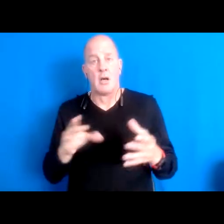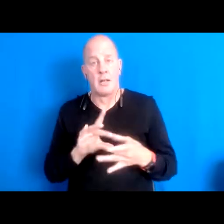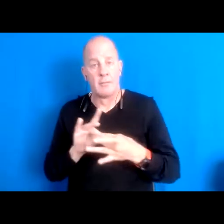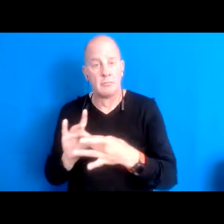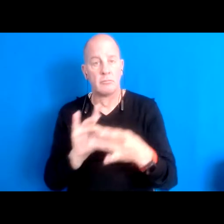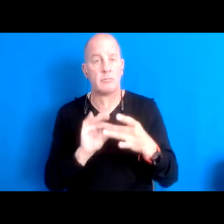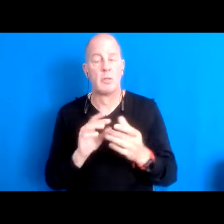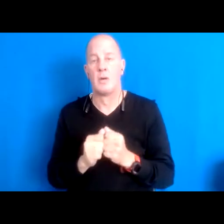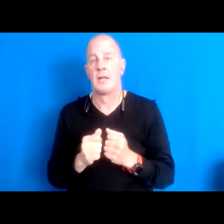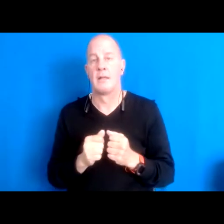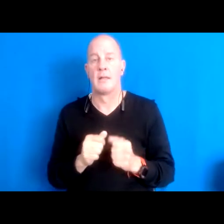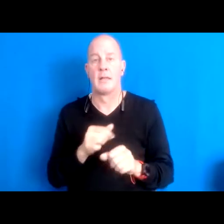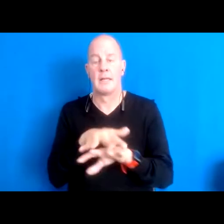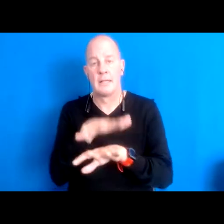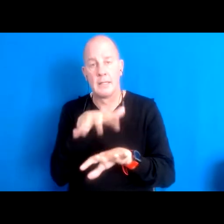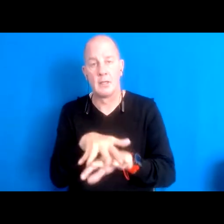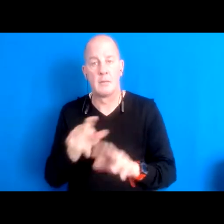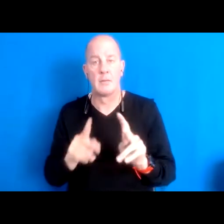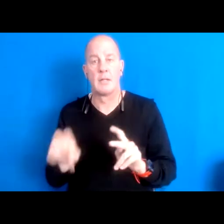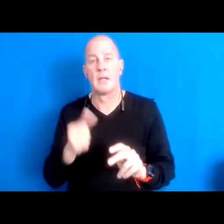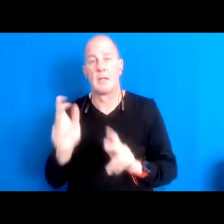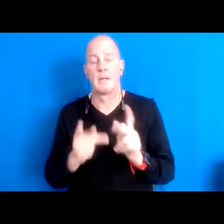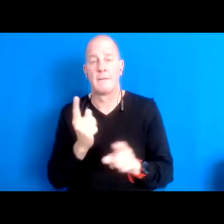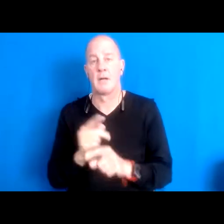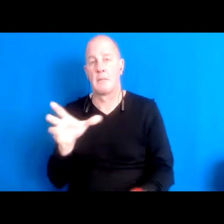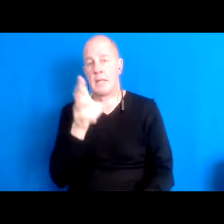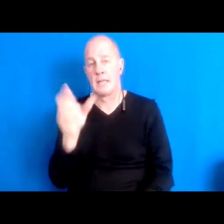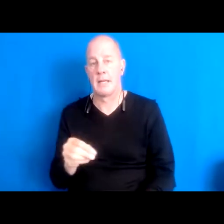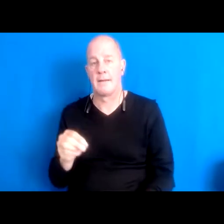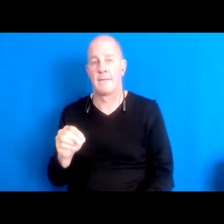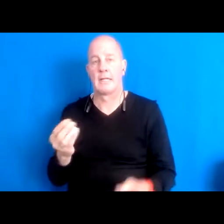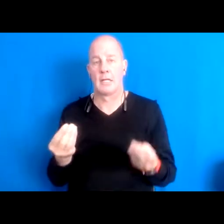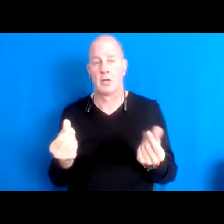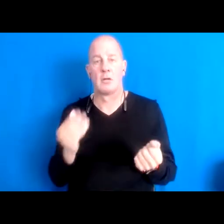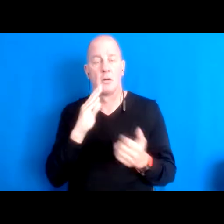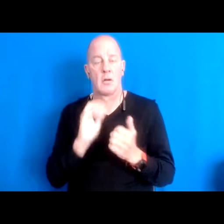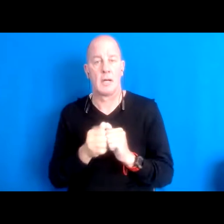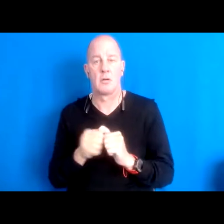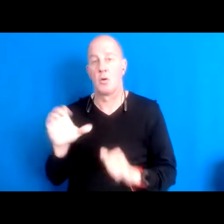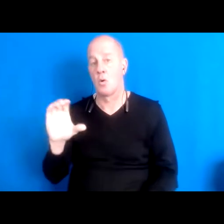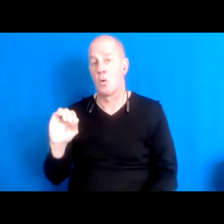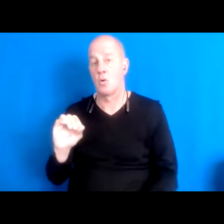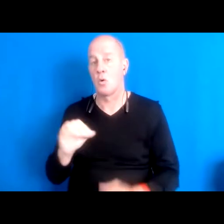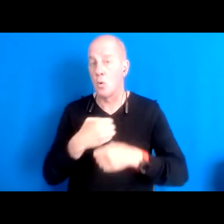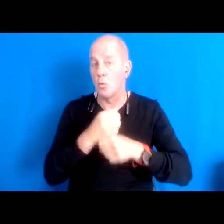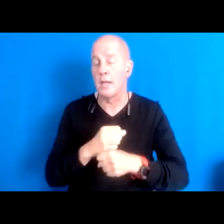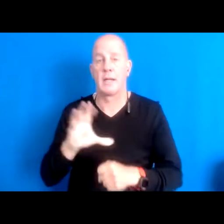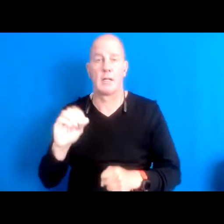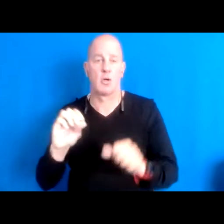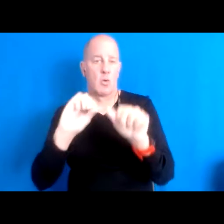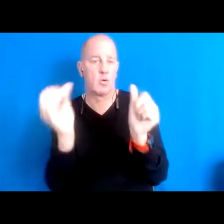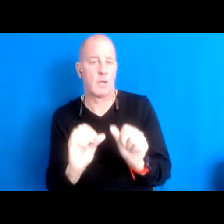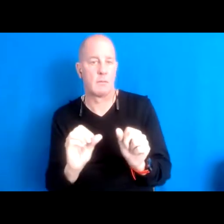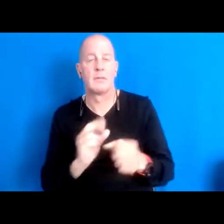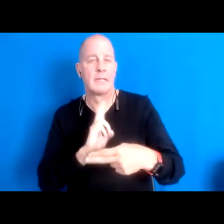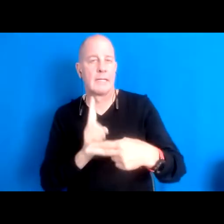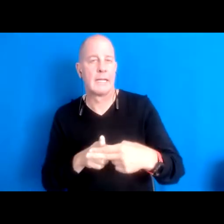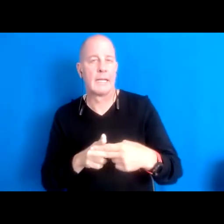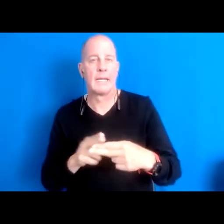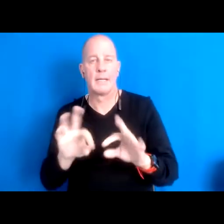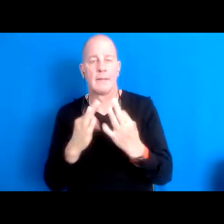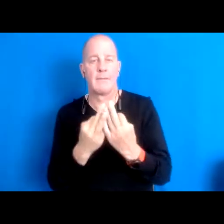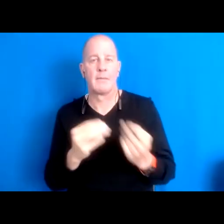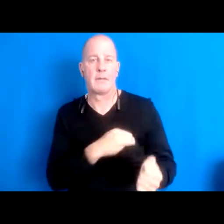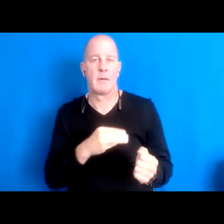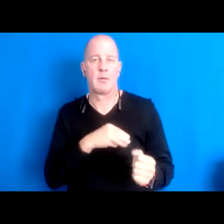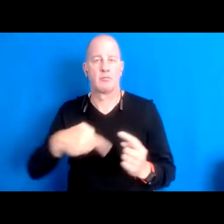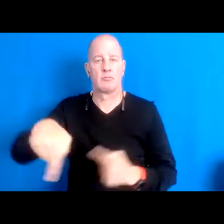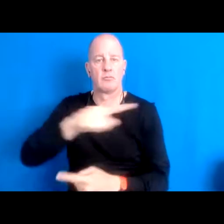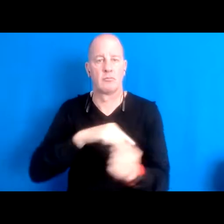my ancestors back in the African continent knew how to, co create and co shape right